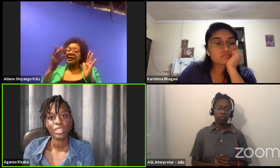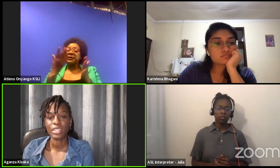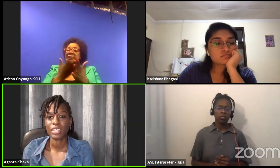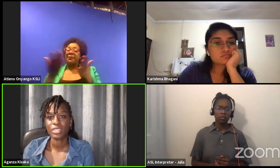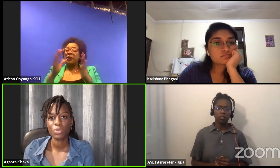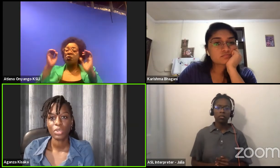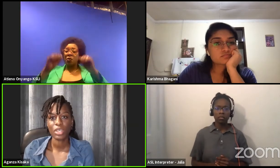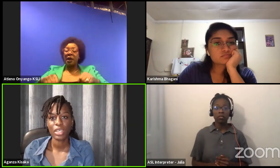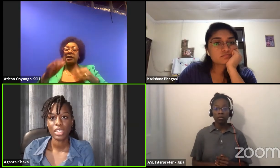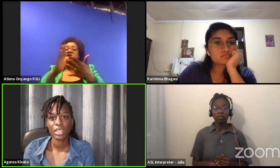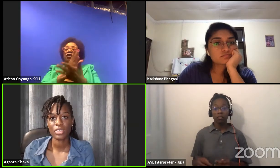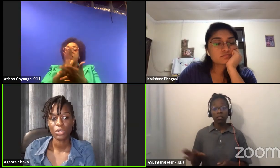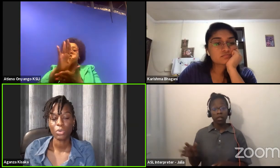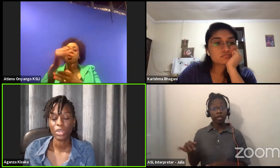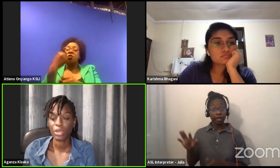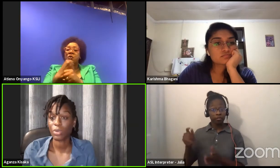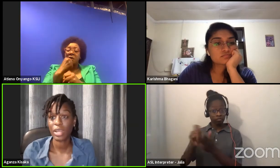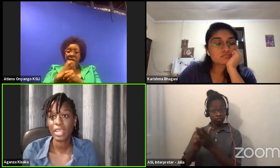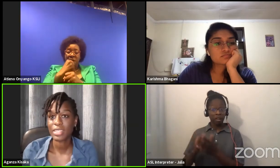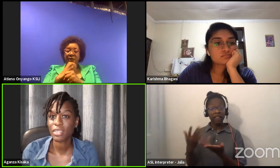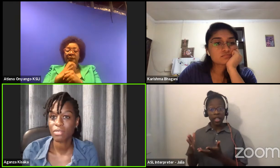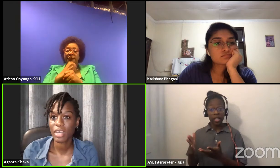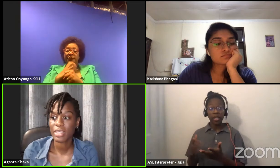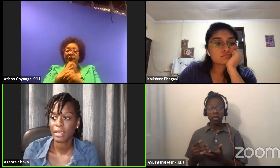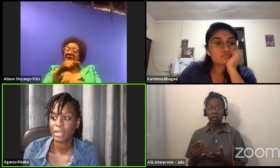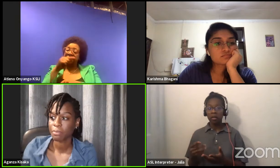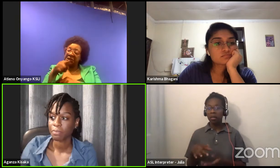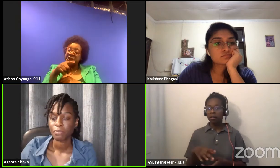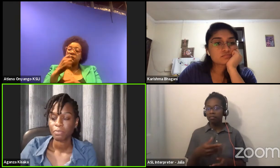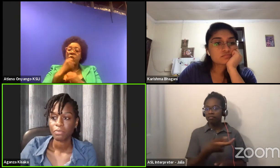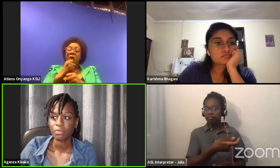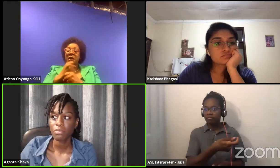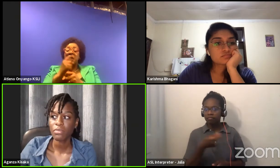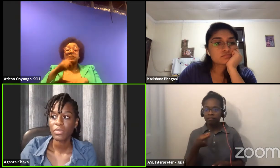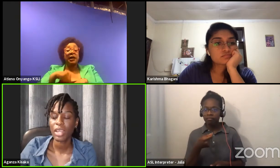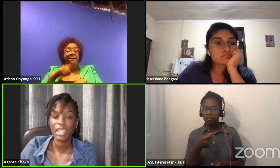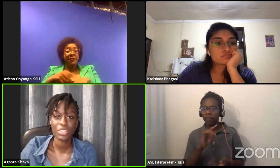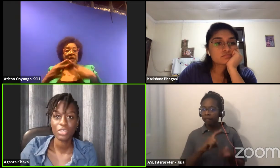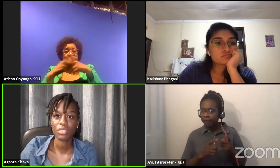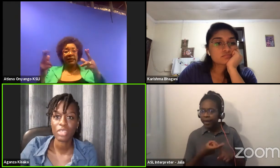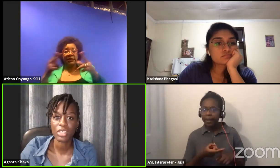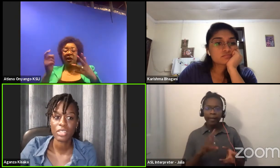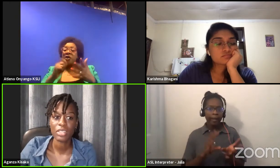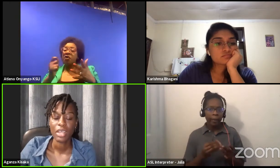and seeing is this working, is it not working? When I started writing and I still do this,